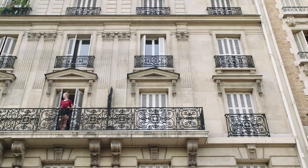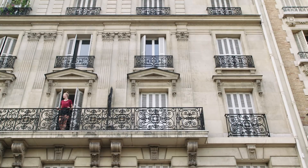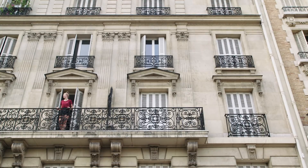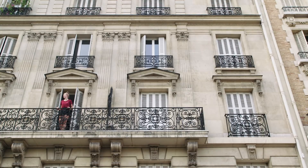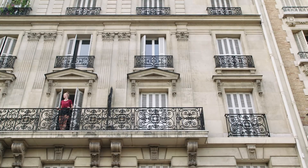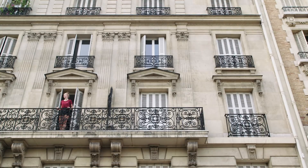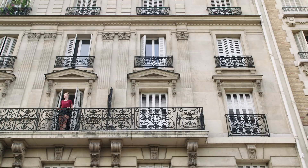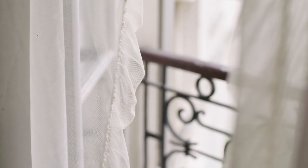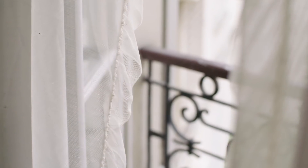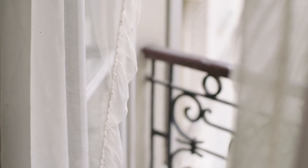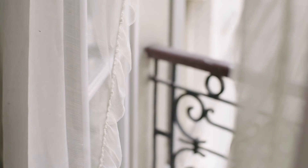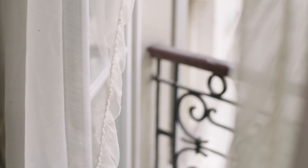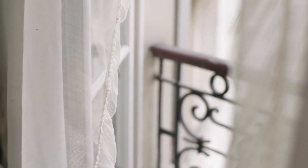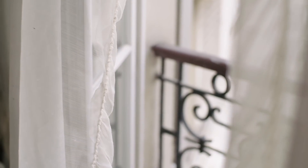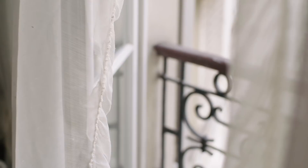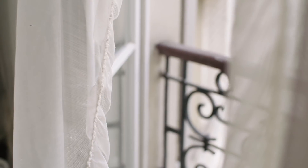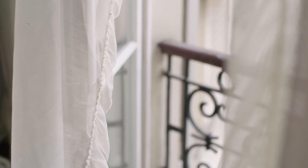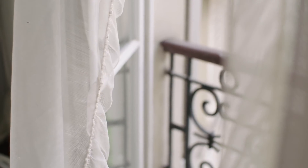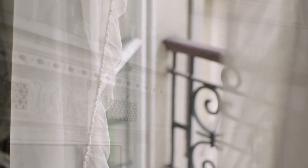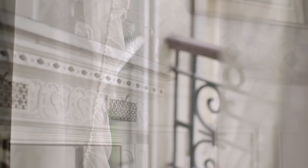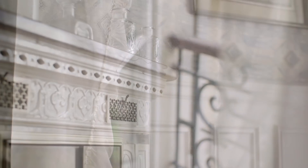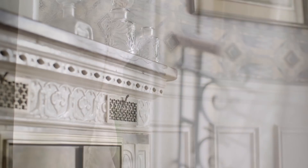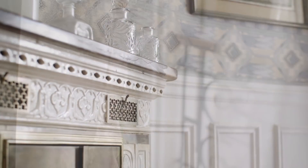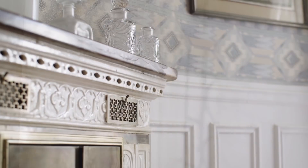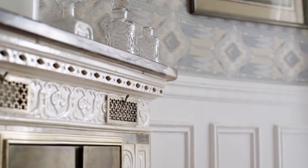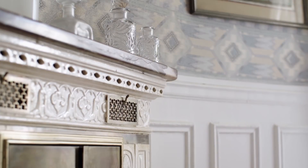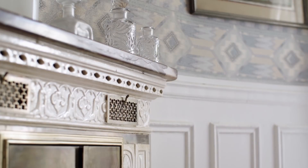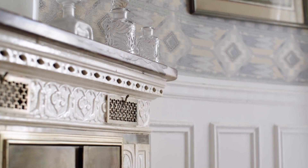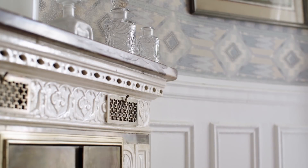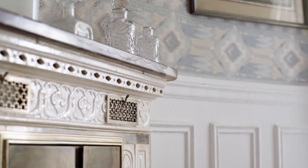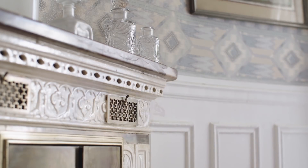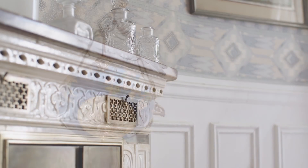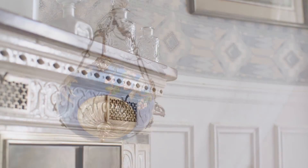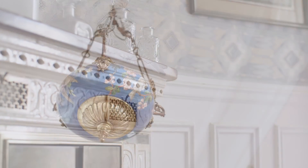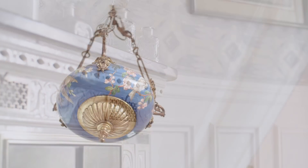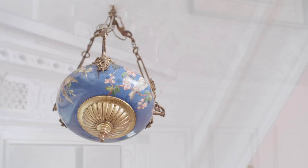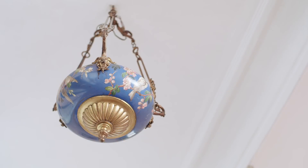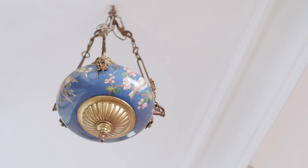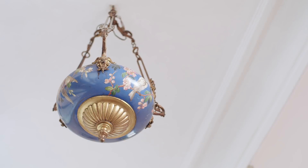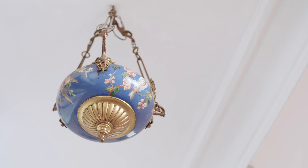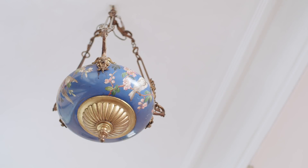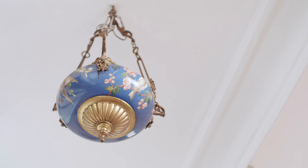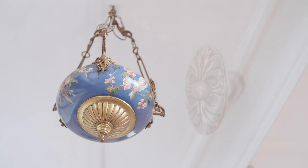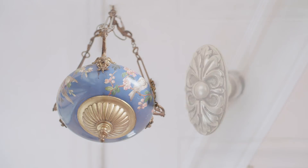so we had the tour, and I was trying to use my Bursary 7th form French, which is not that flash.